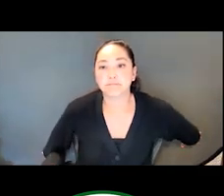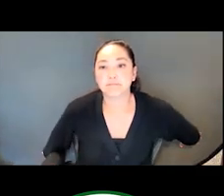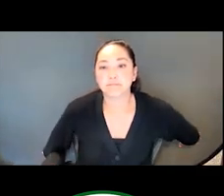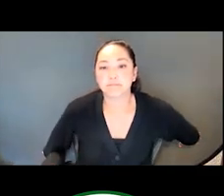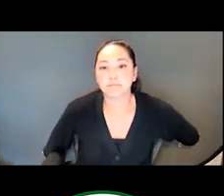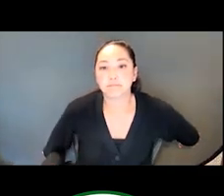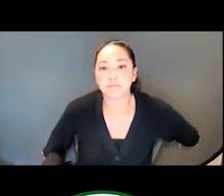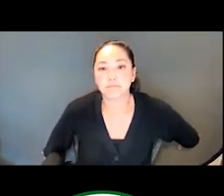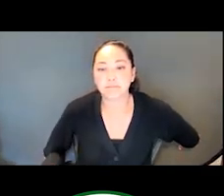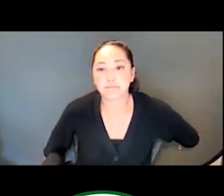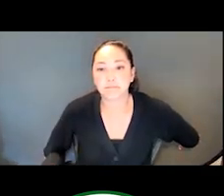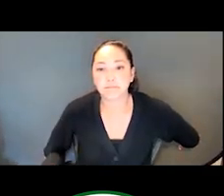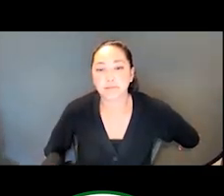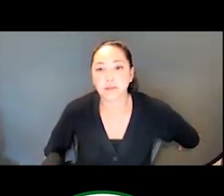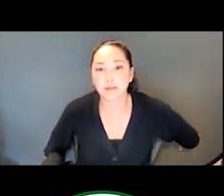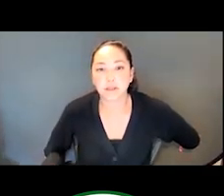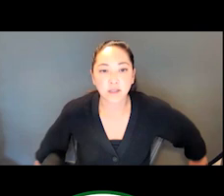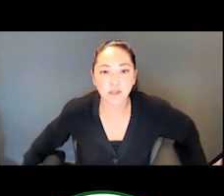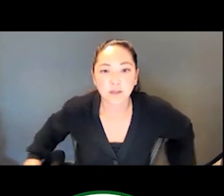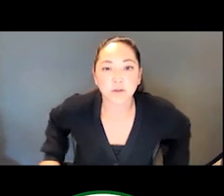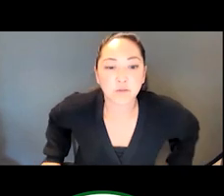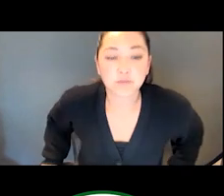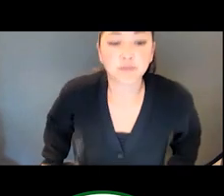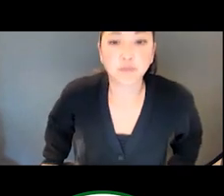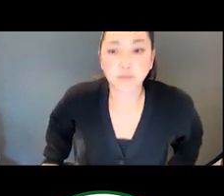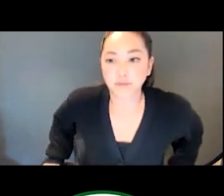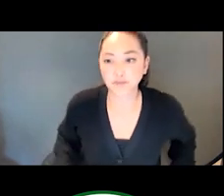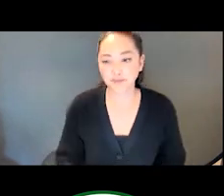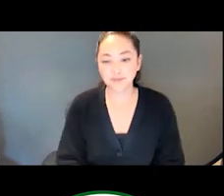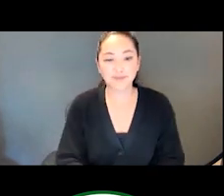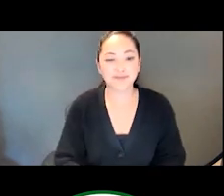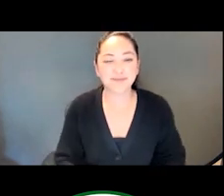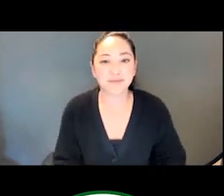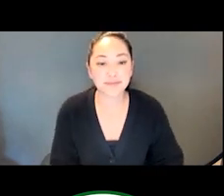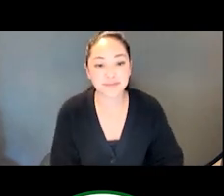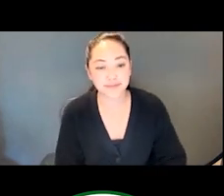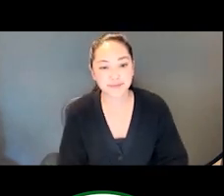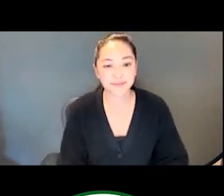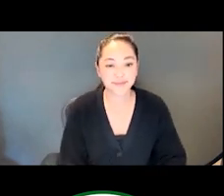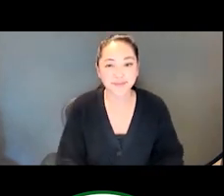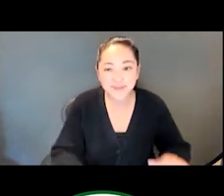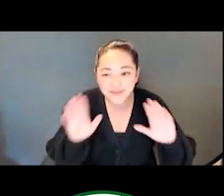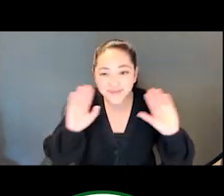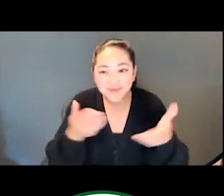Hello everyone. My name is Hannah Dutney. I'm a young white woman with long red hair.